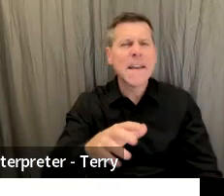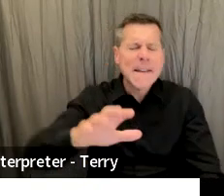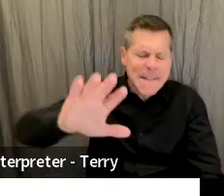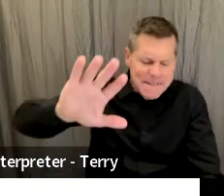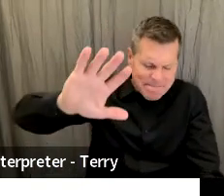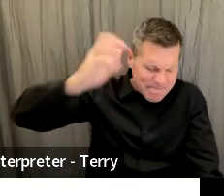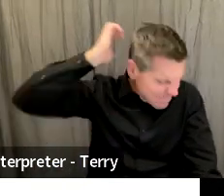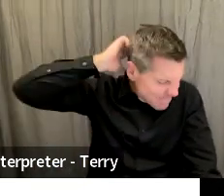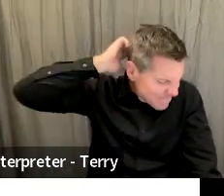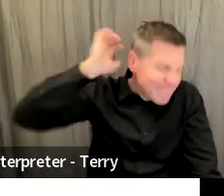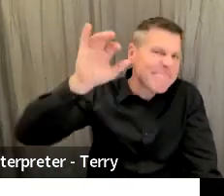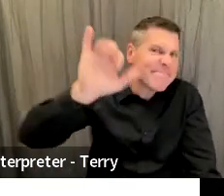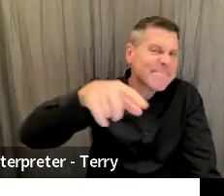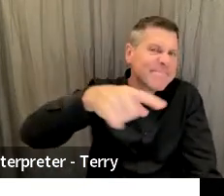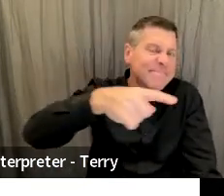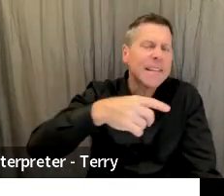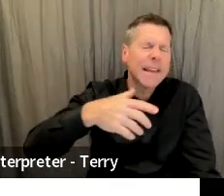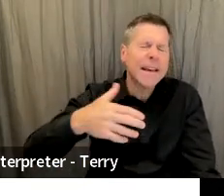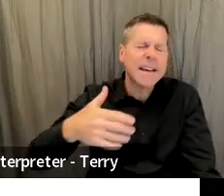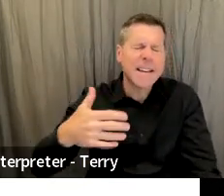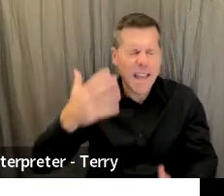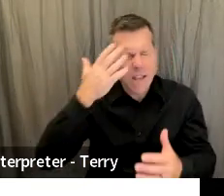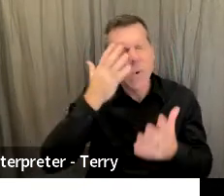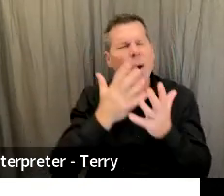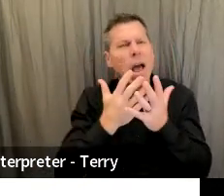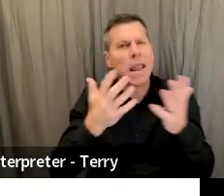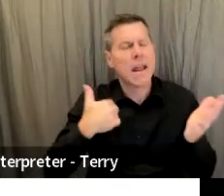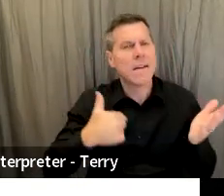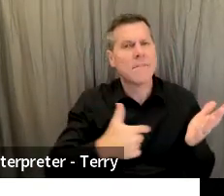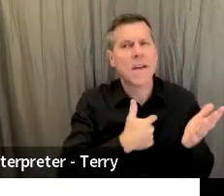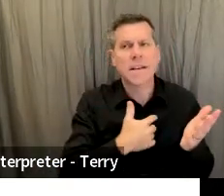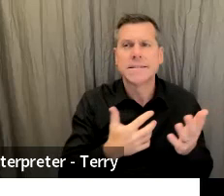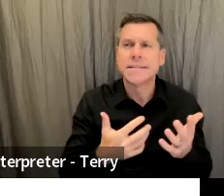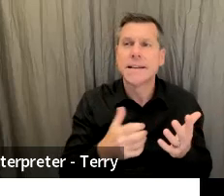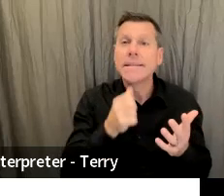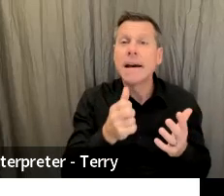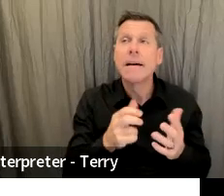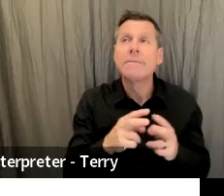The question is that I know a lot of us are not very tech you would like,